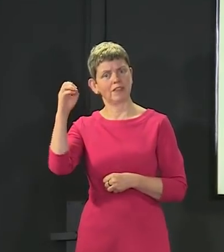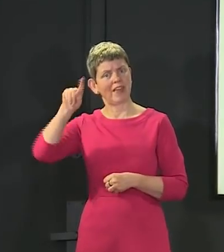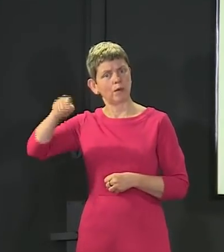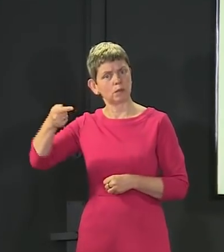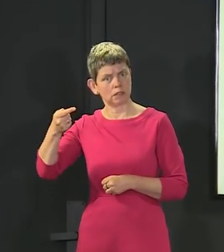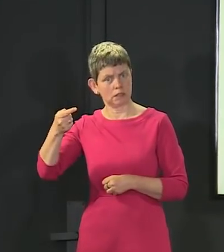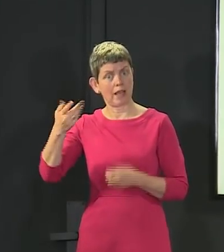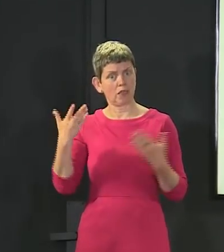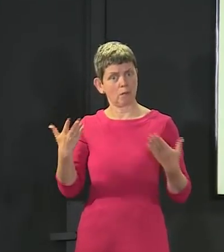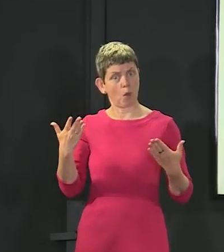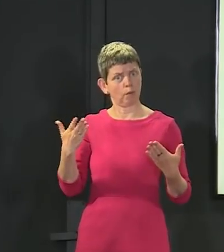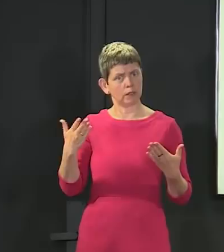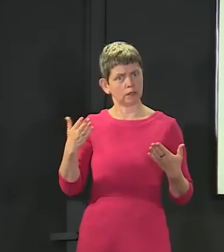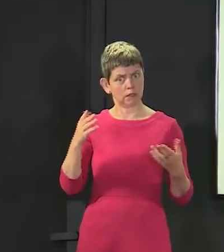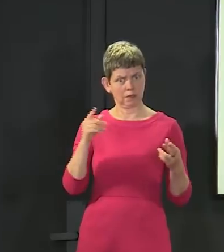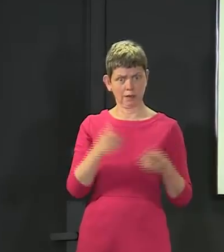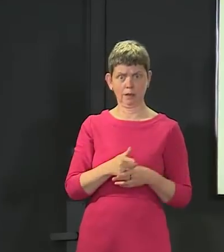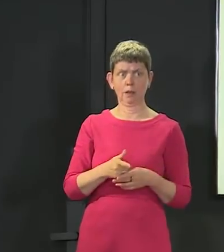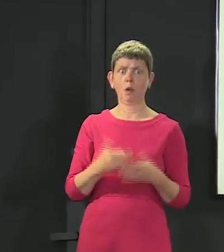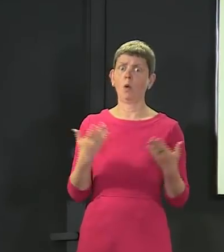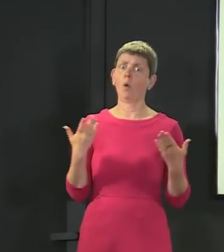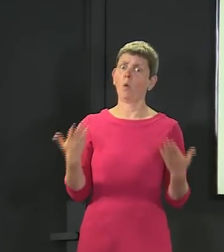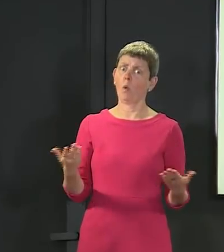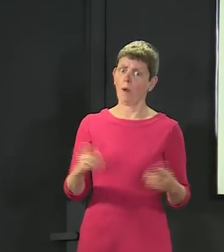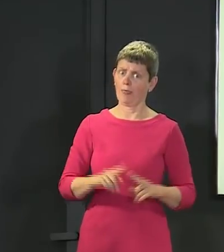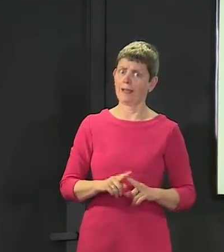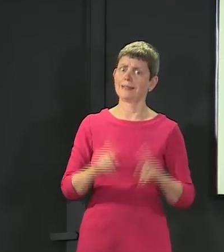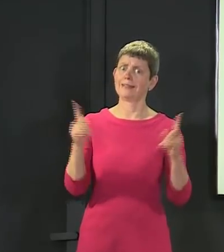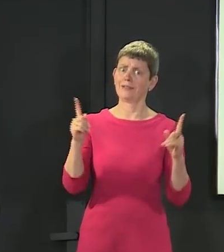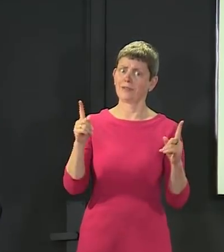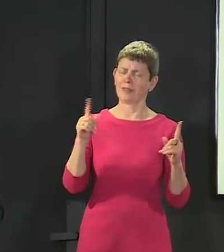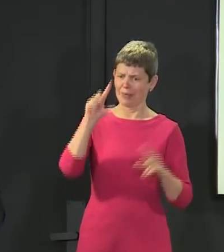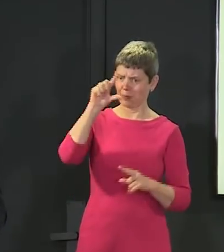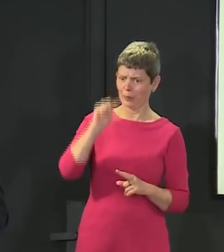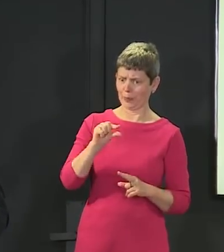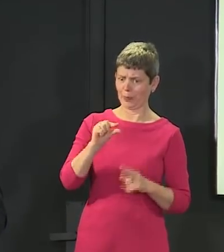in time that's a huge difference compared to where we were at the start of the year and even in the